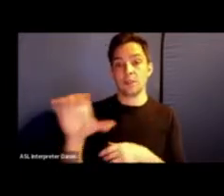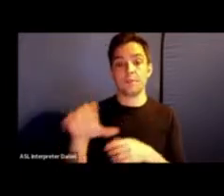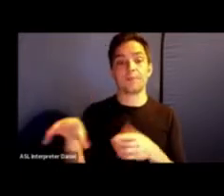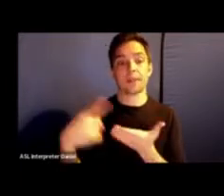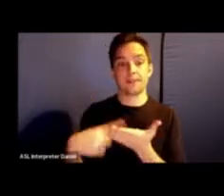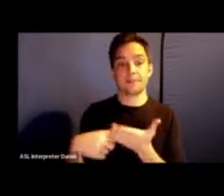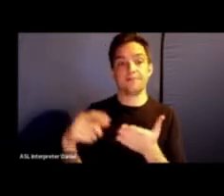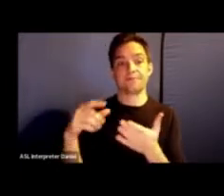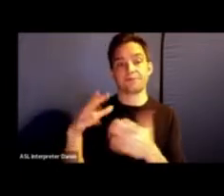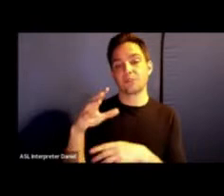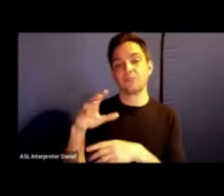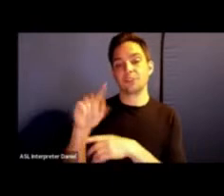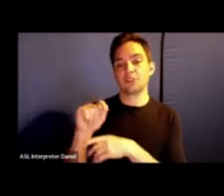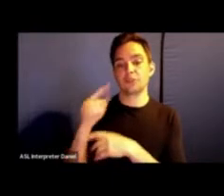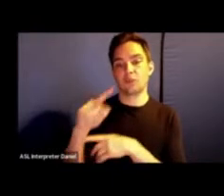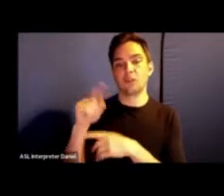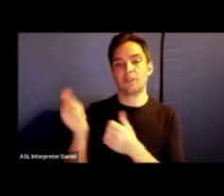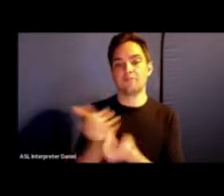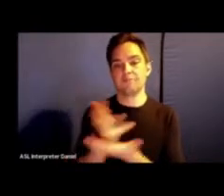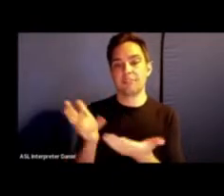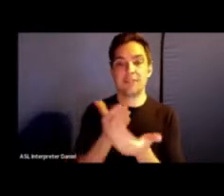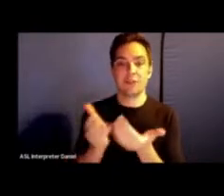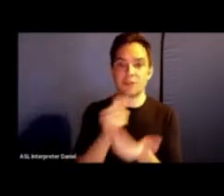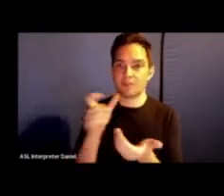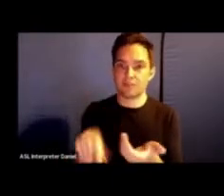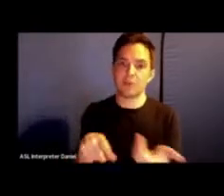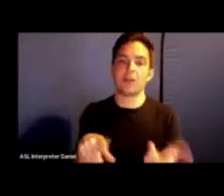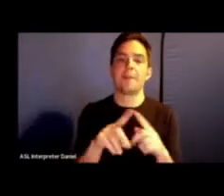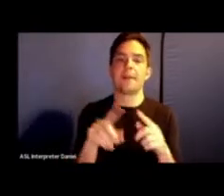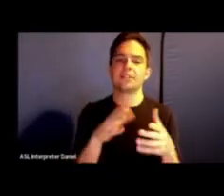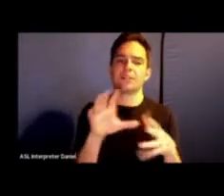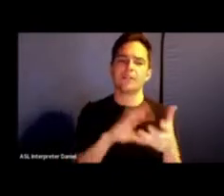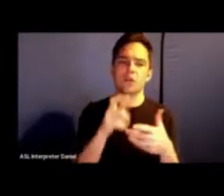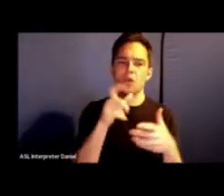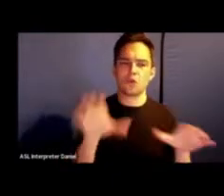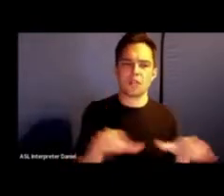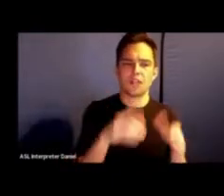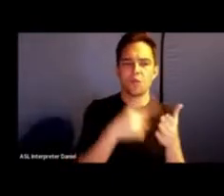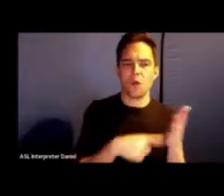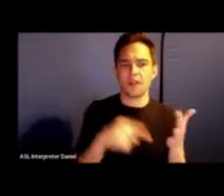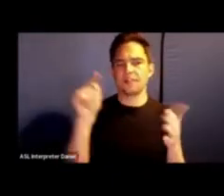everything, even though they're supposed to, it's confusing. Who does what and what you should go